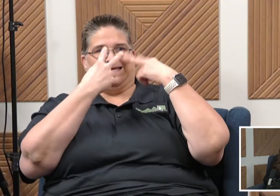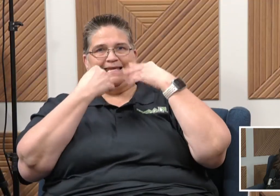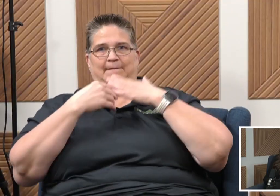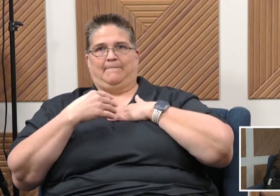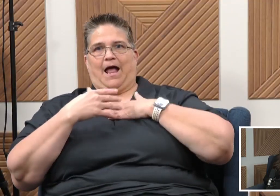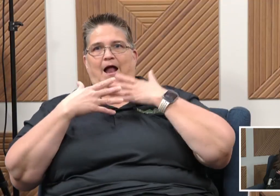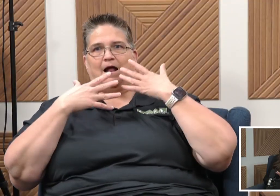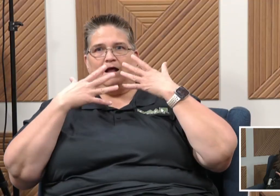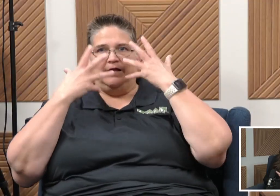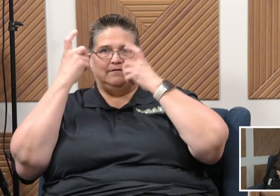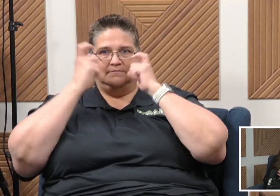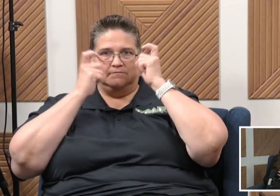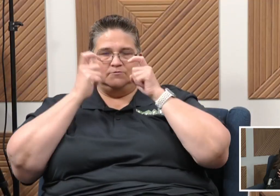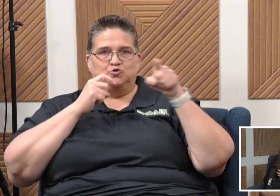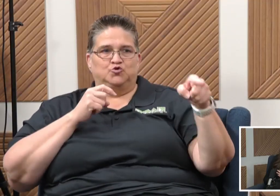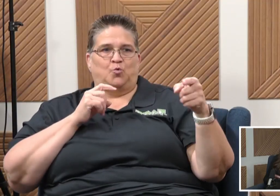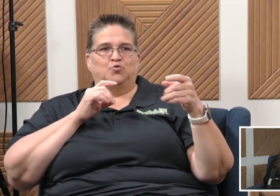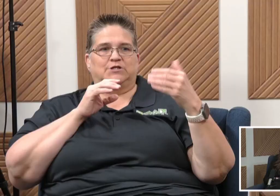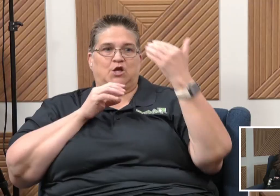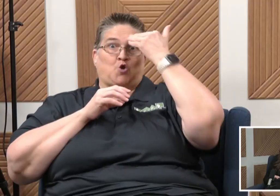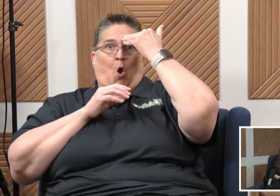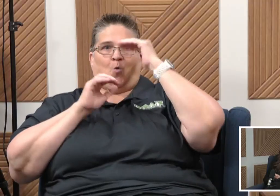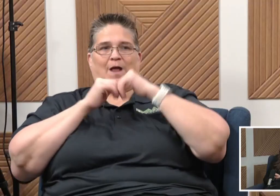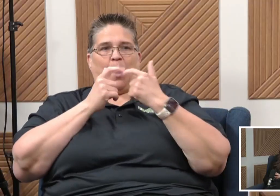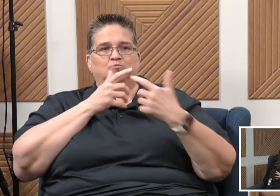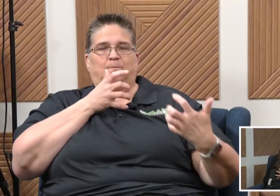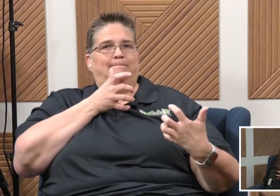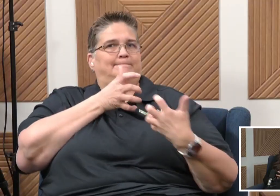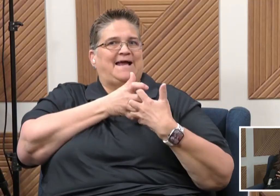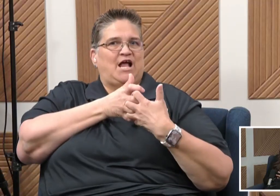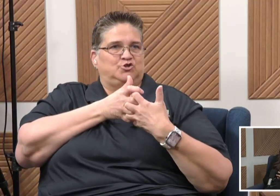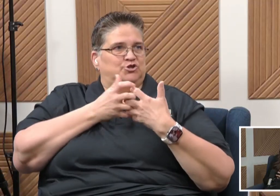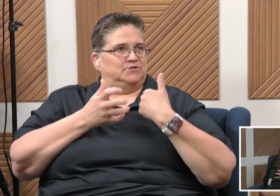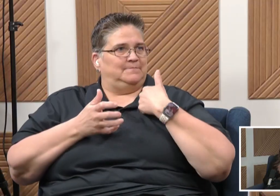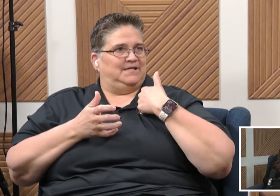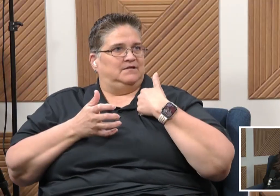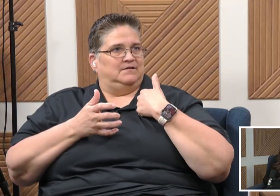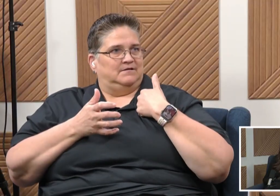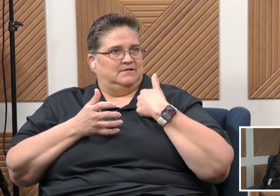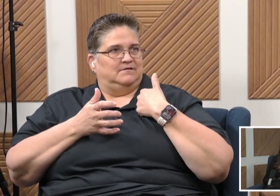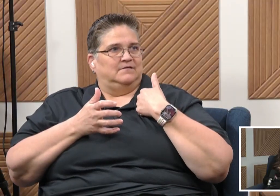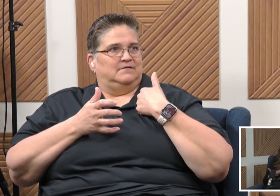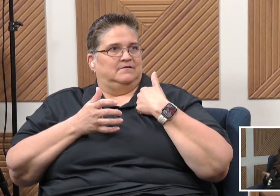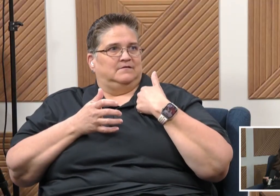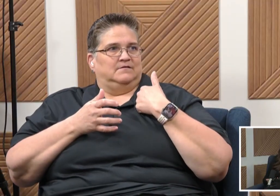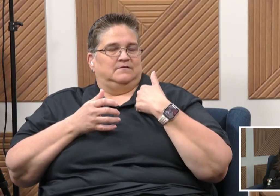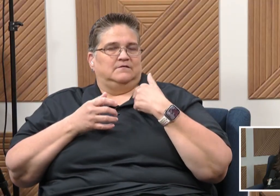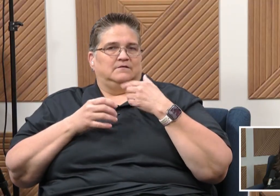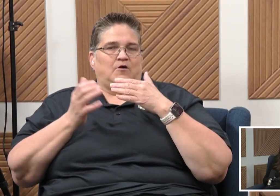Who was able to read me well, able to read my body language and everything, and able to match me.